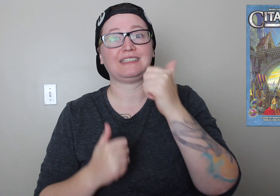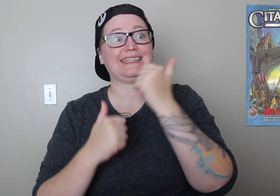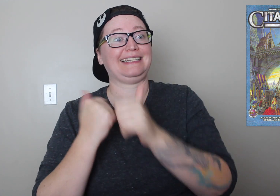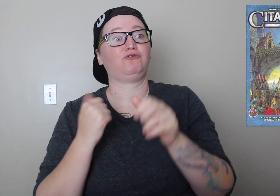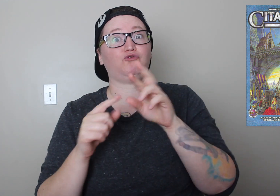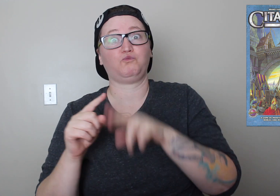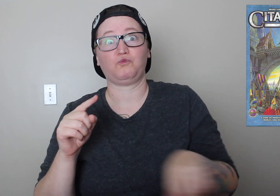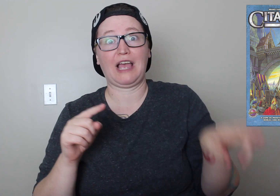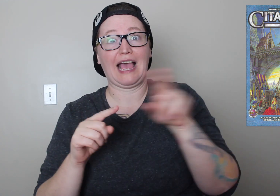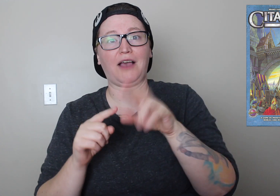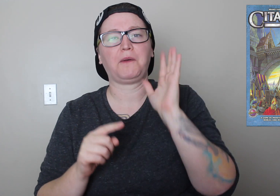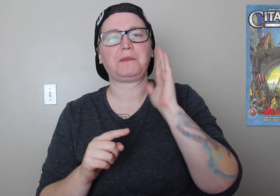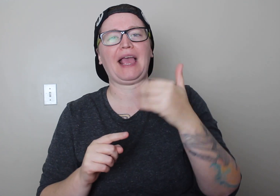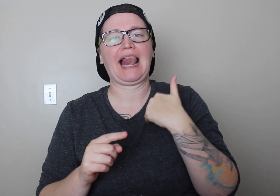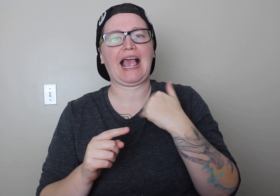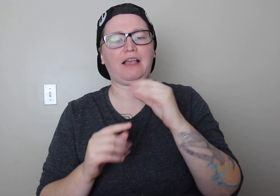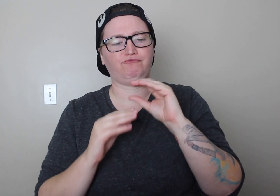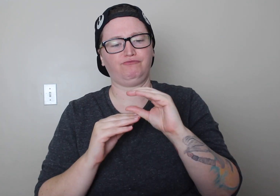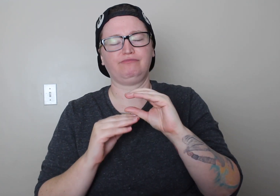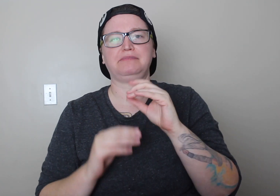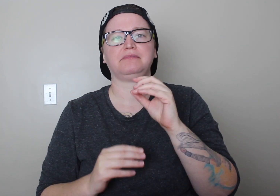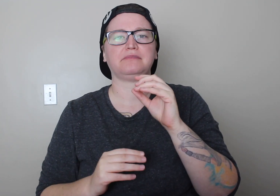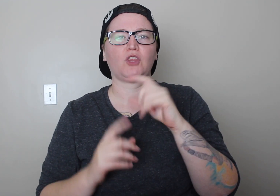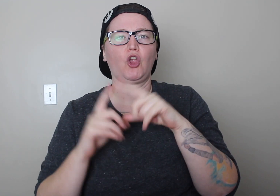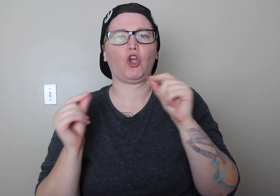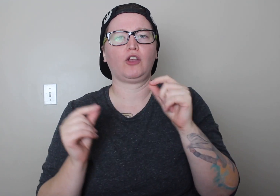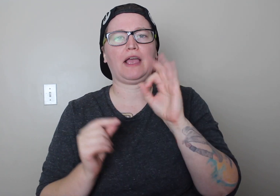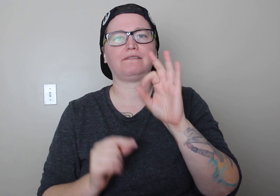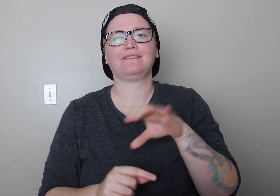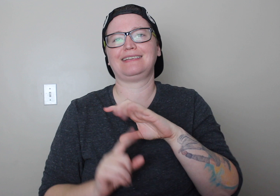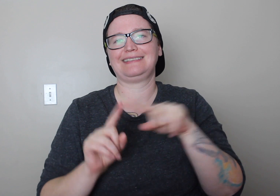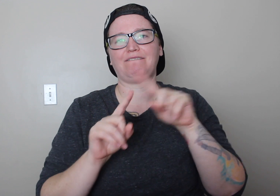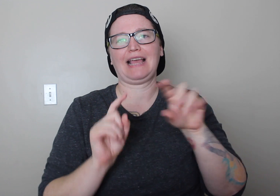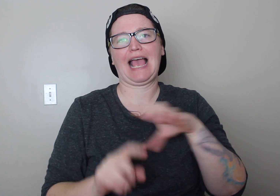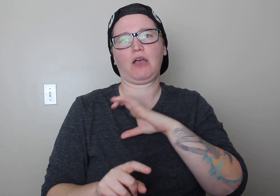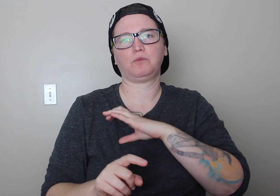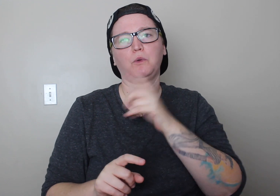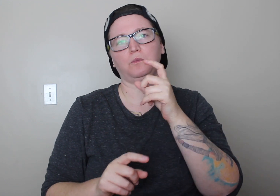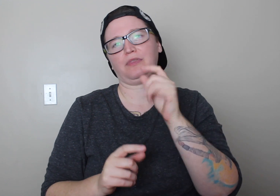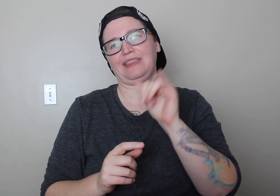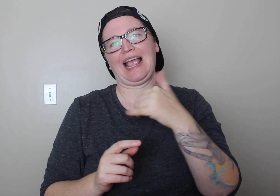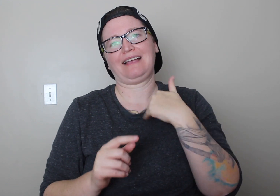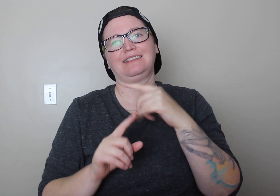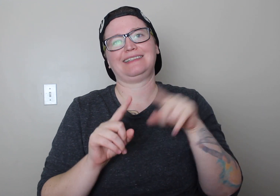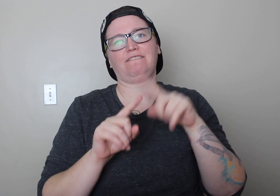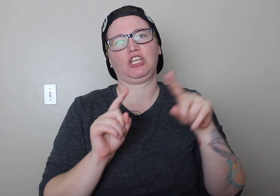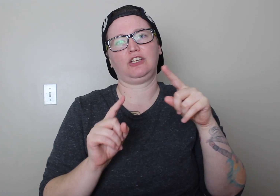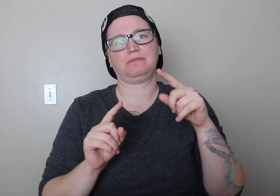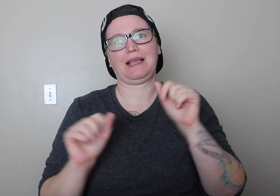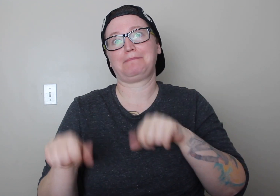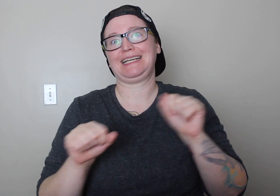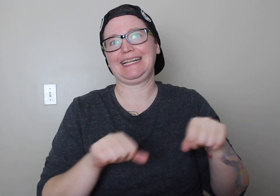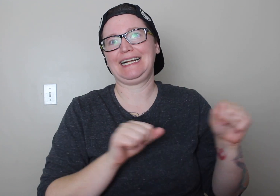Each round a player will have a small deck of different characters with different abilities.